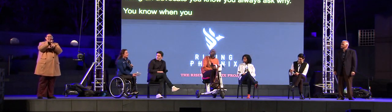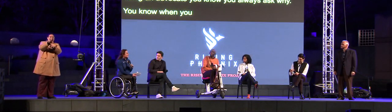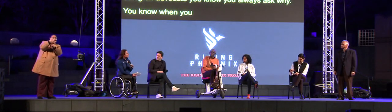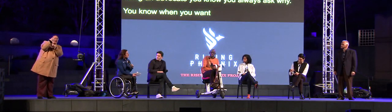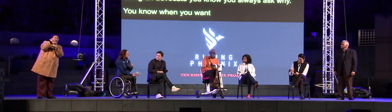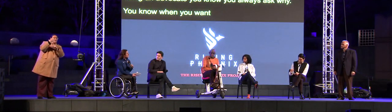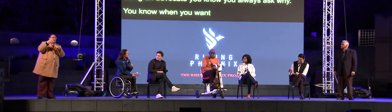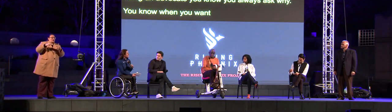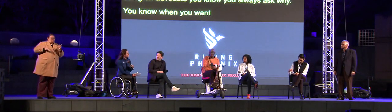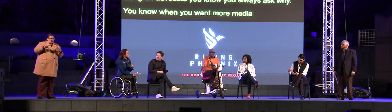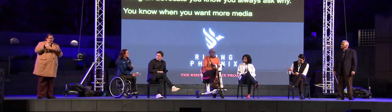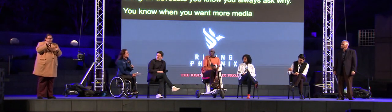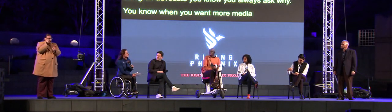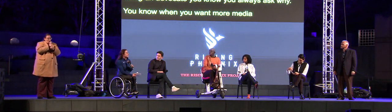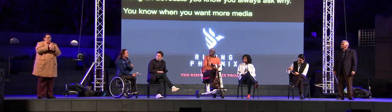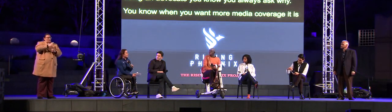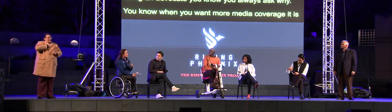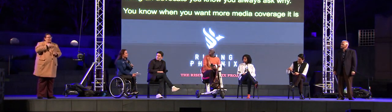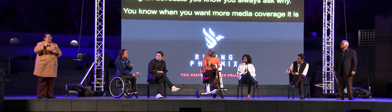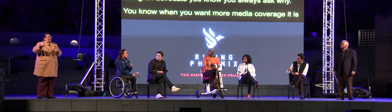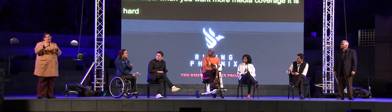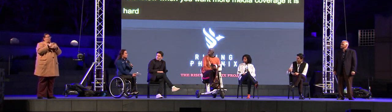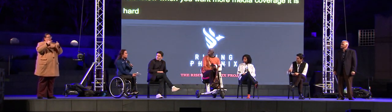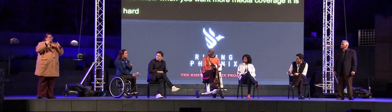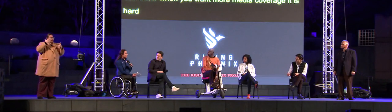it is hard to be the first and to make that movement.